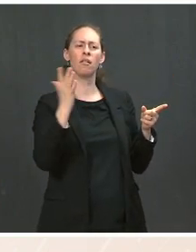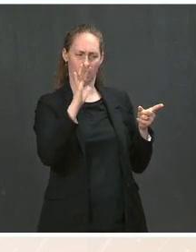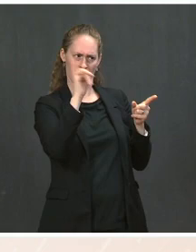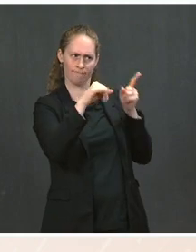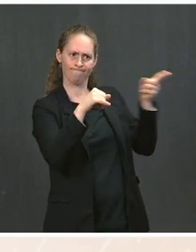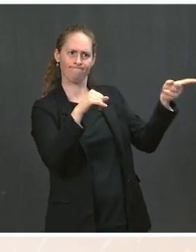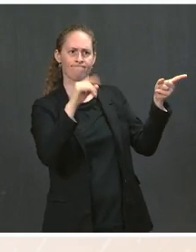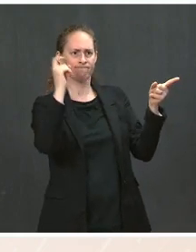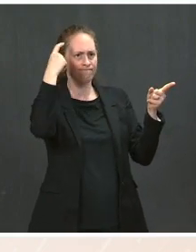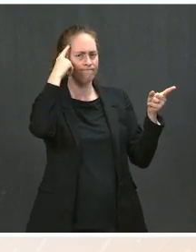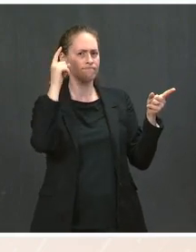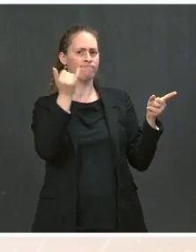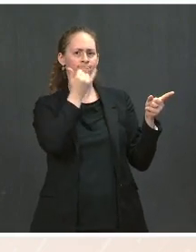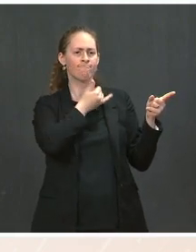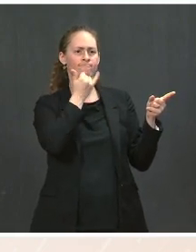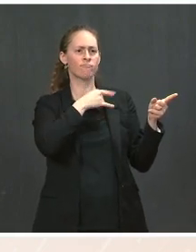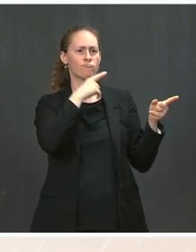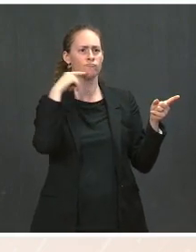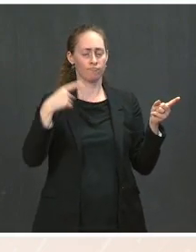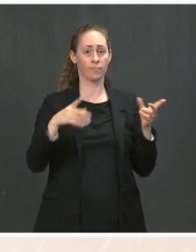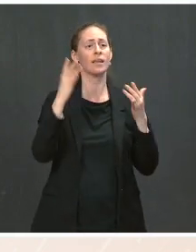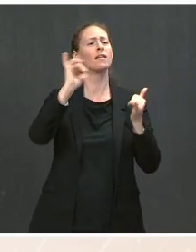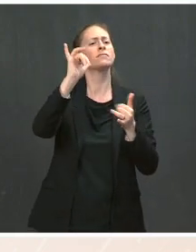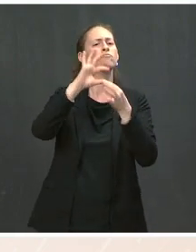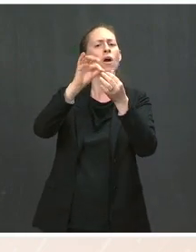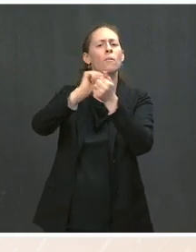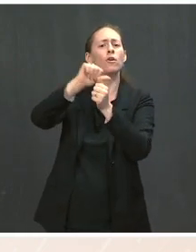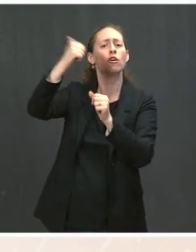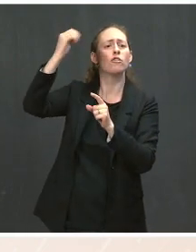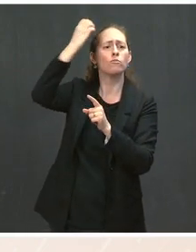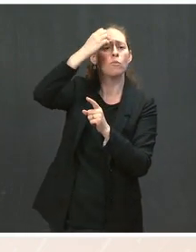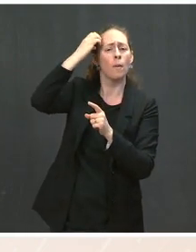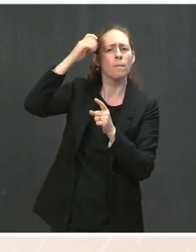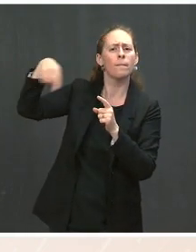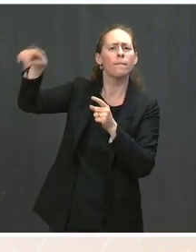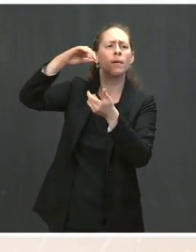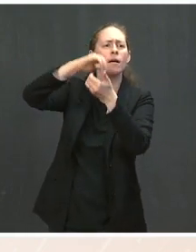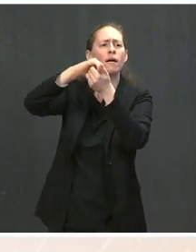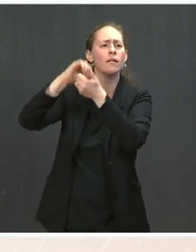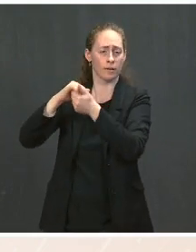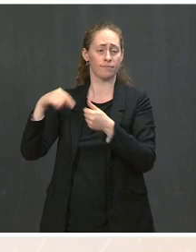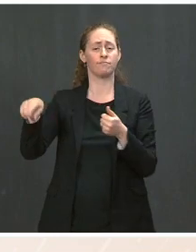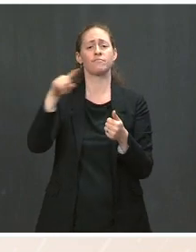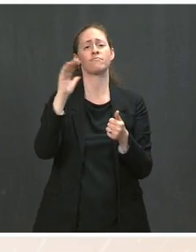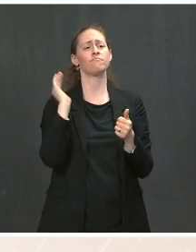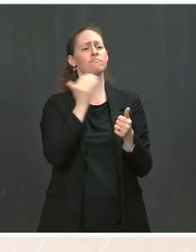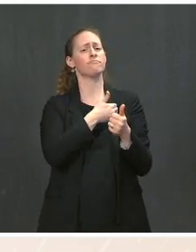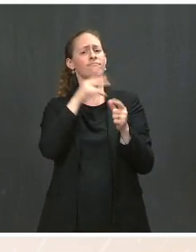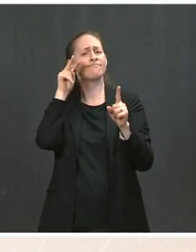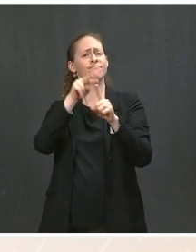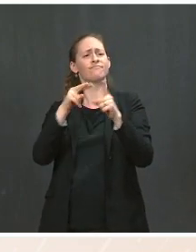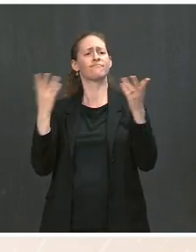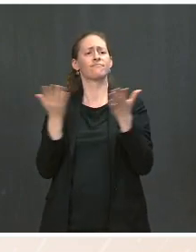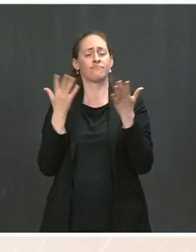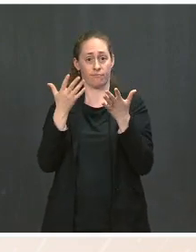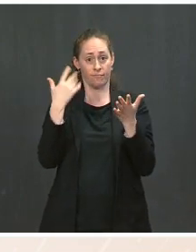with our European partners and allies in the past. And our view is that when there are actions that are taken that are unacceptable;